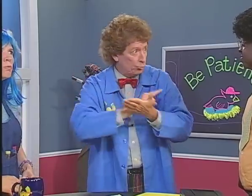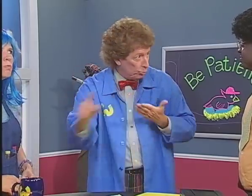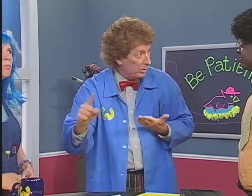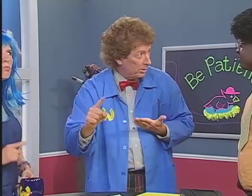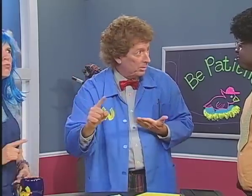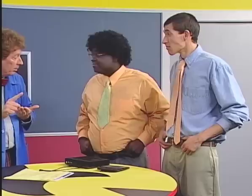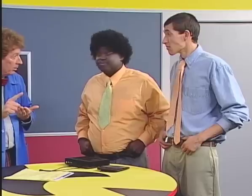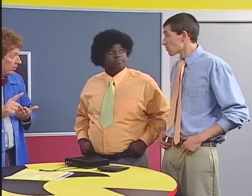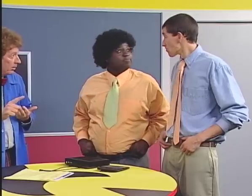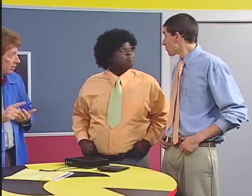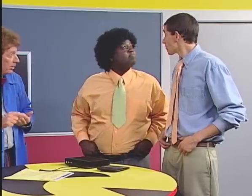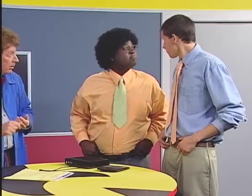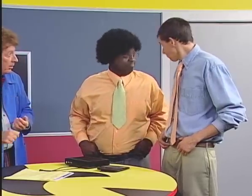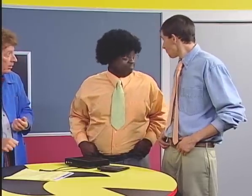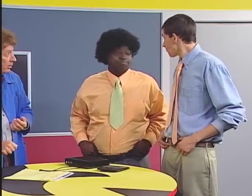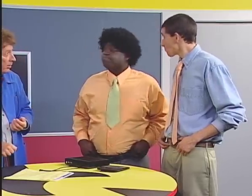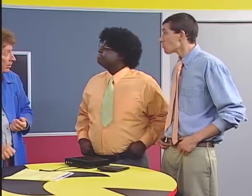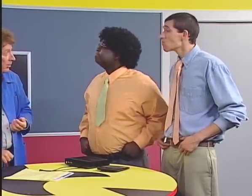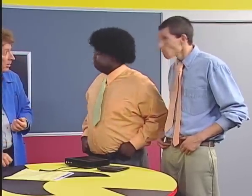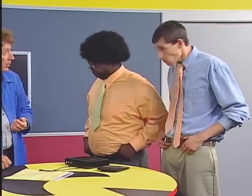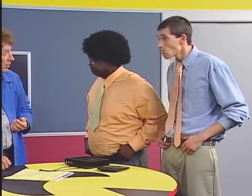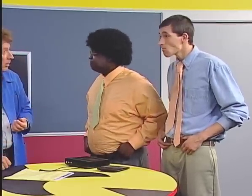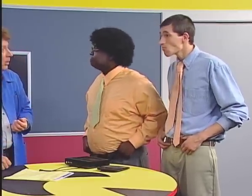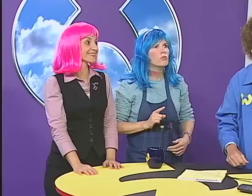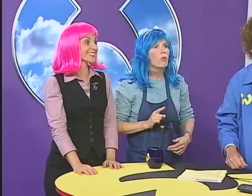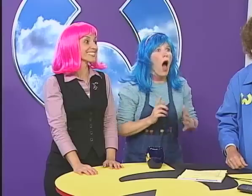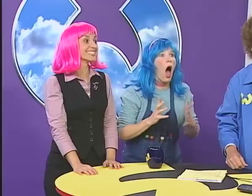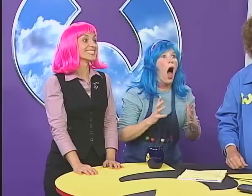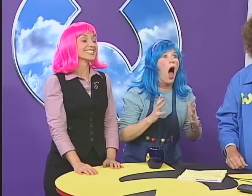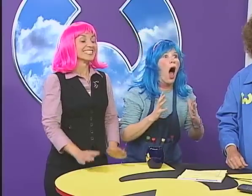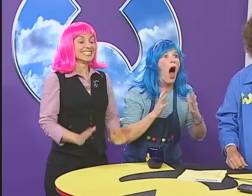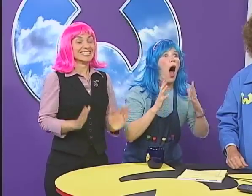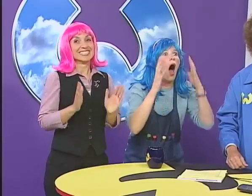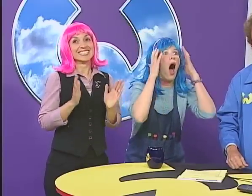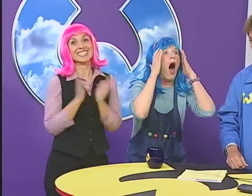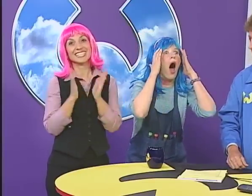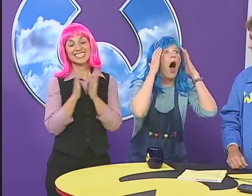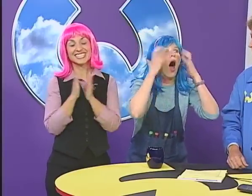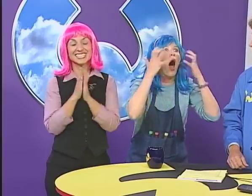WORK HARD THIS WEEK? UM HMM. YES. OH, YAY!